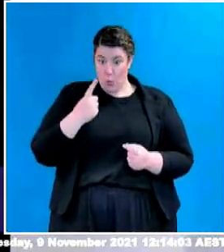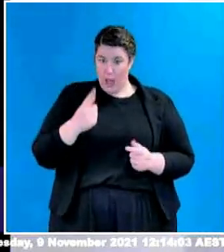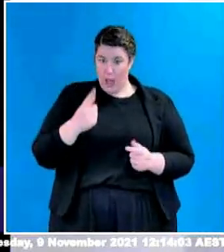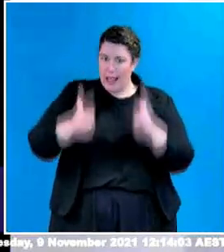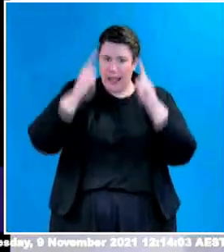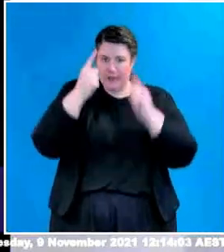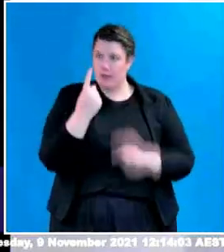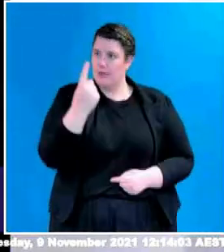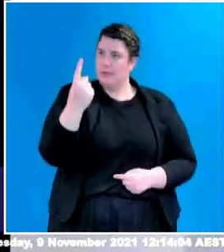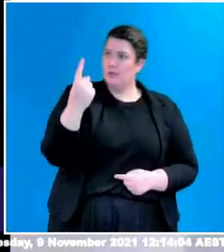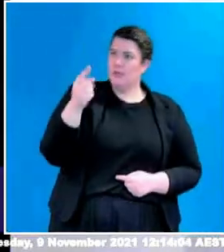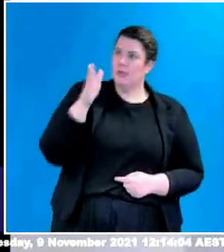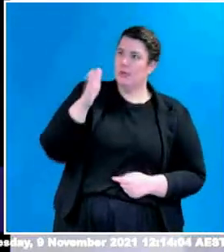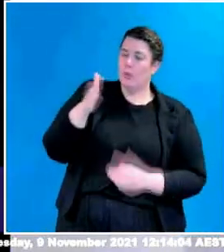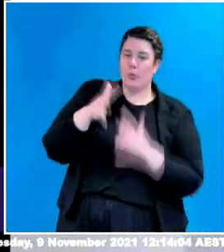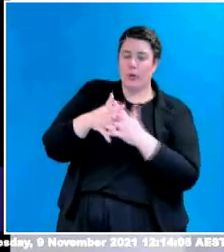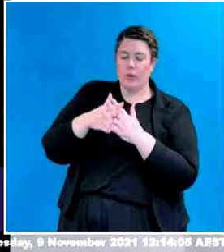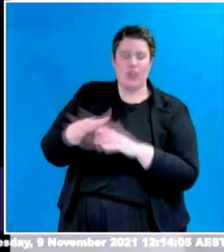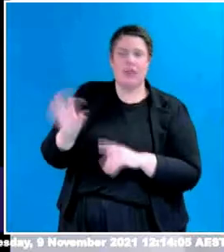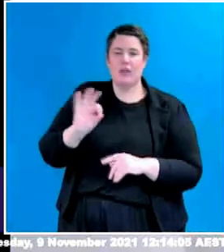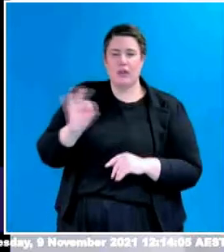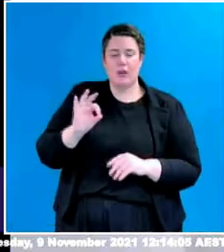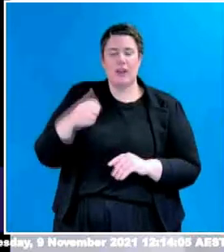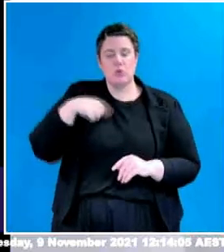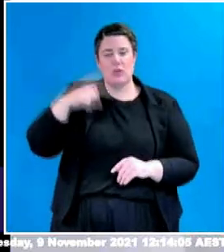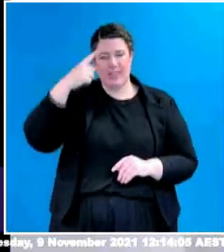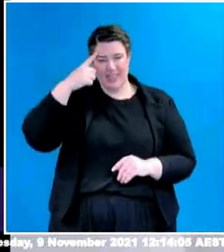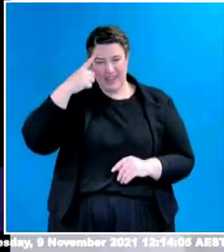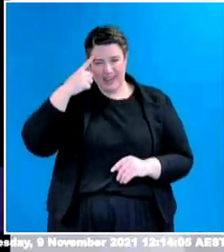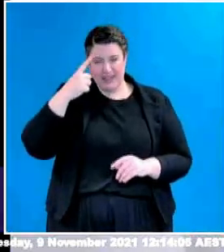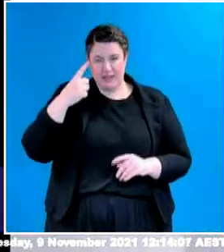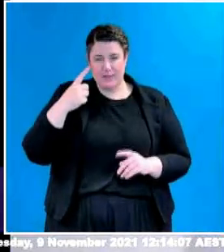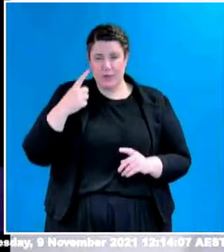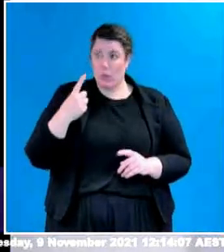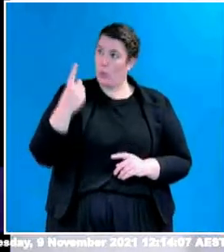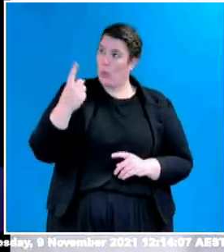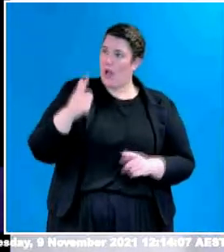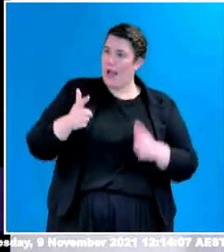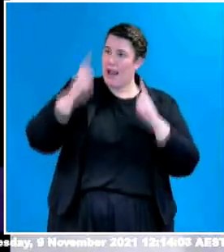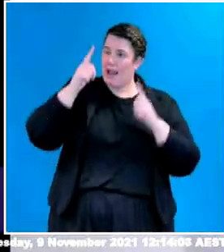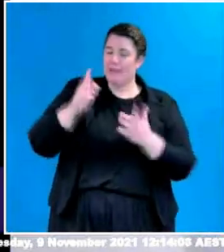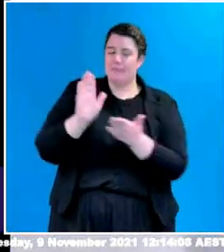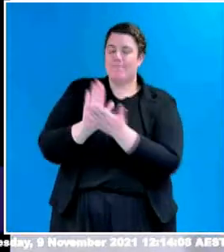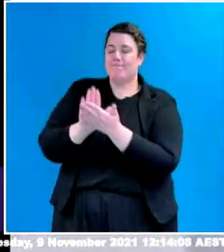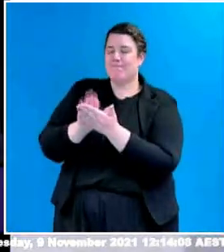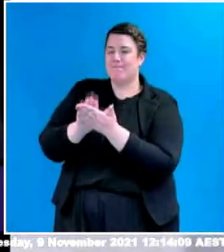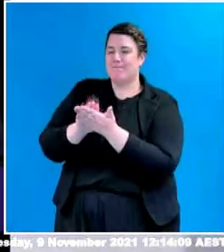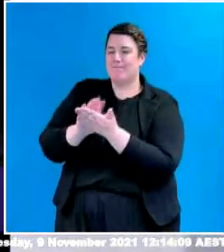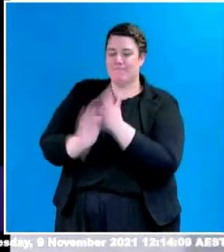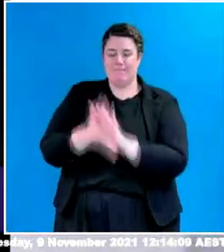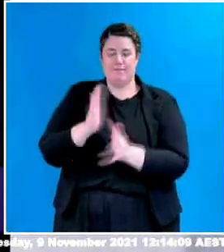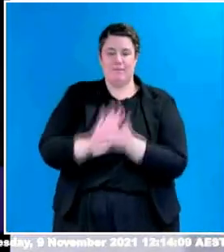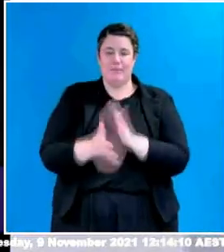It's really a bit classic to think we can just have one disabled person in the room and then our problems are solved.